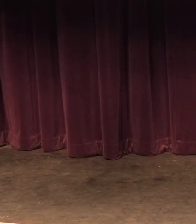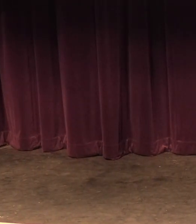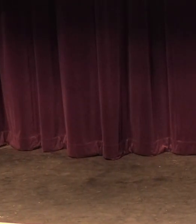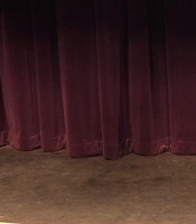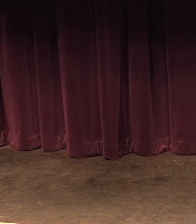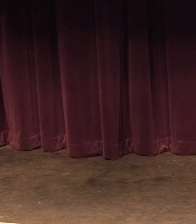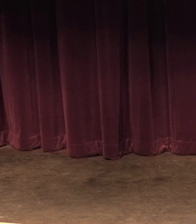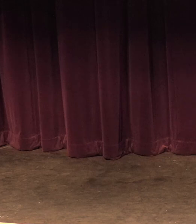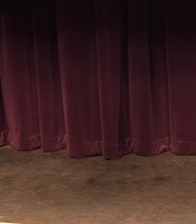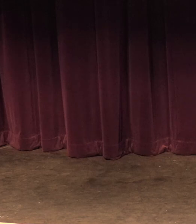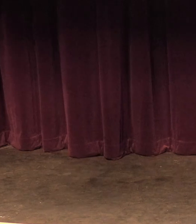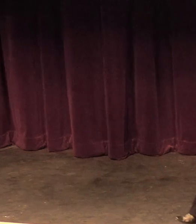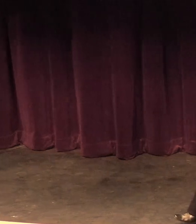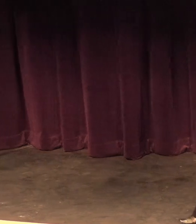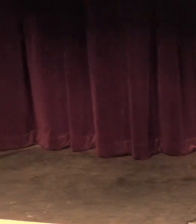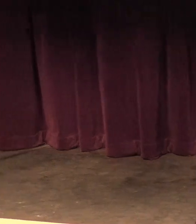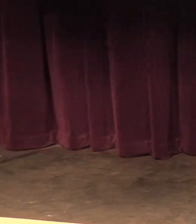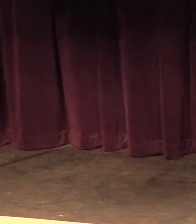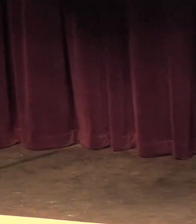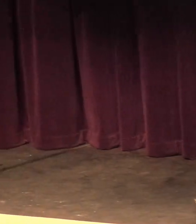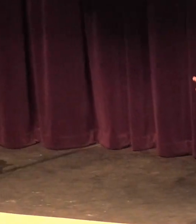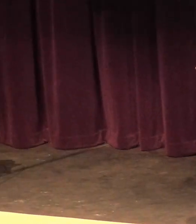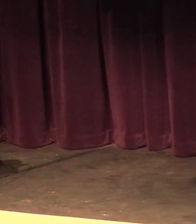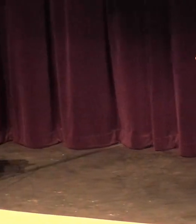. What is in the welcoming environment? Where do you feel safe?